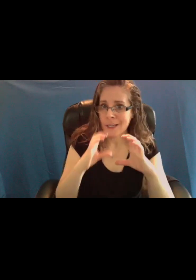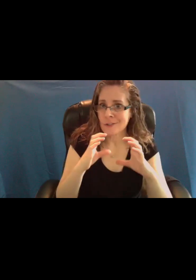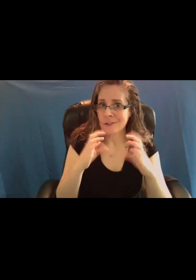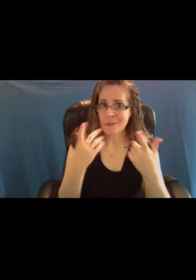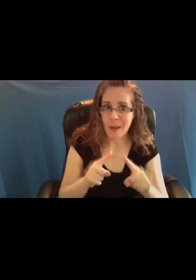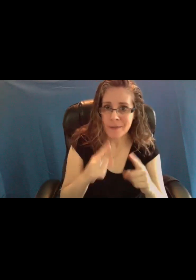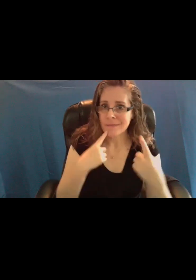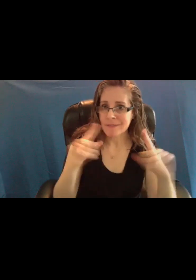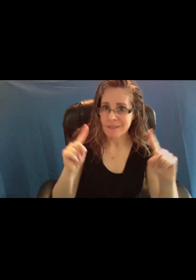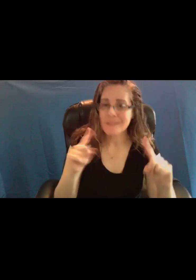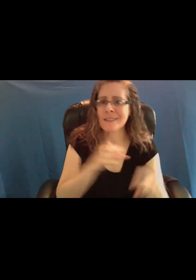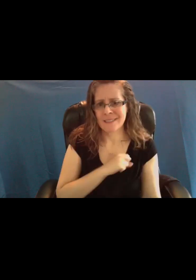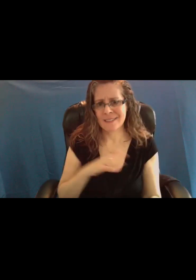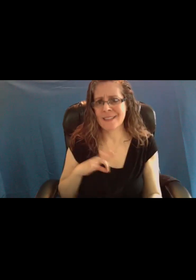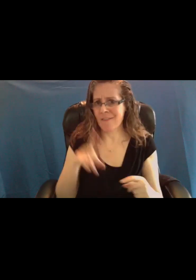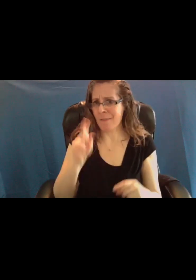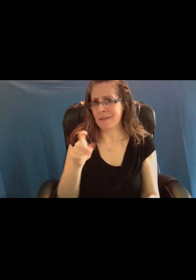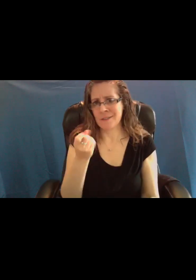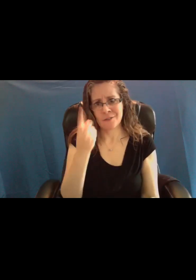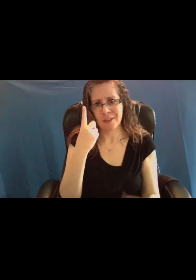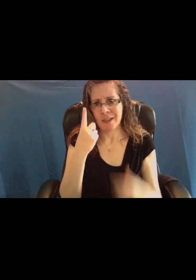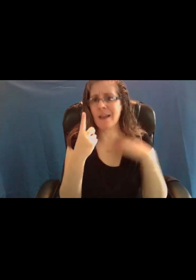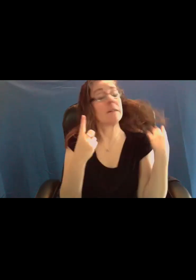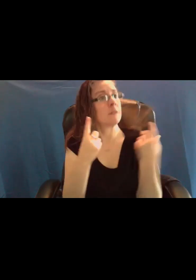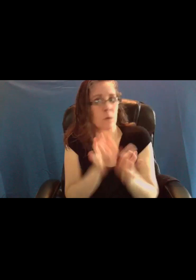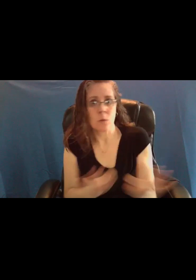to notify staff, particularly front line staff, of the obligation